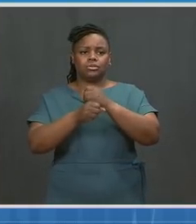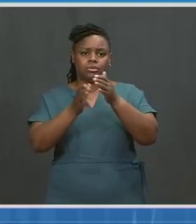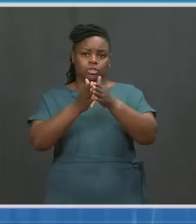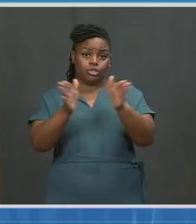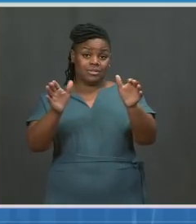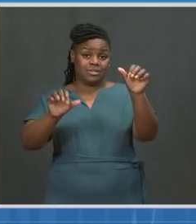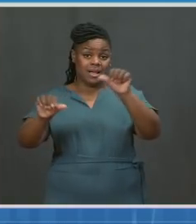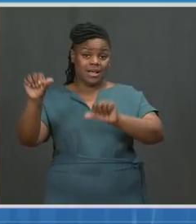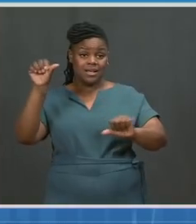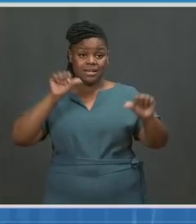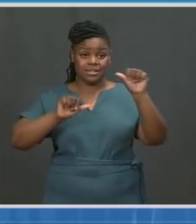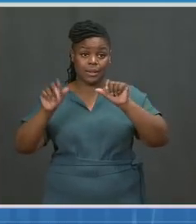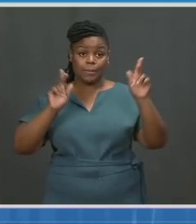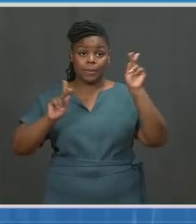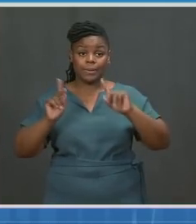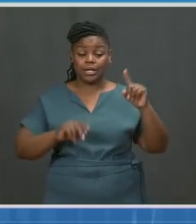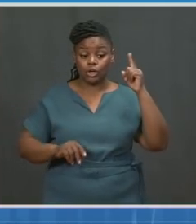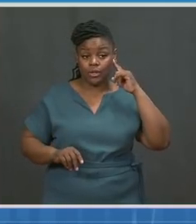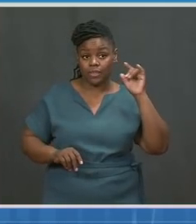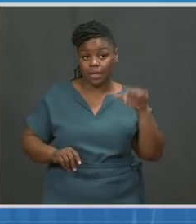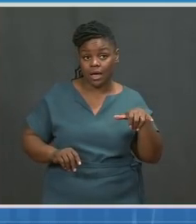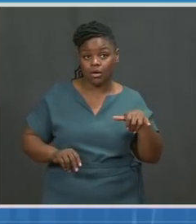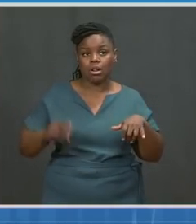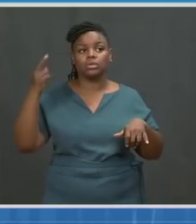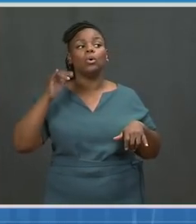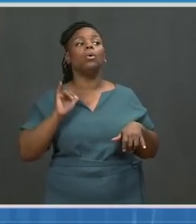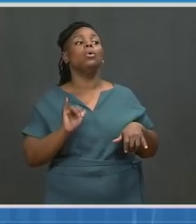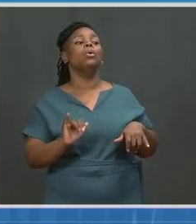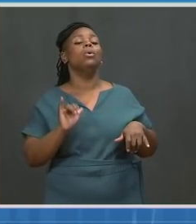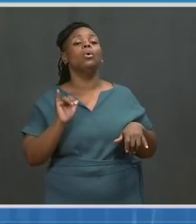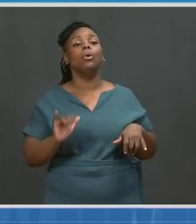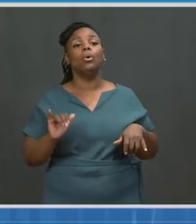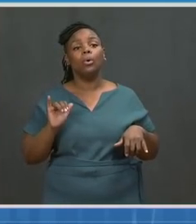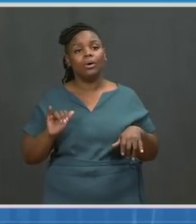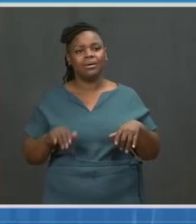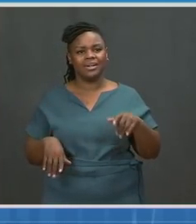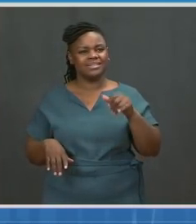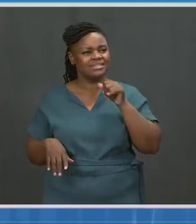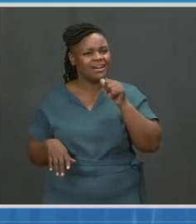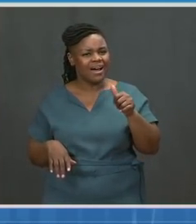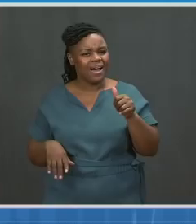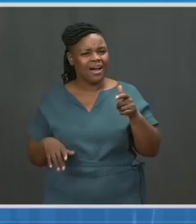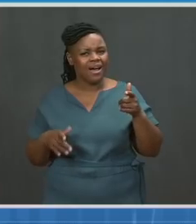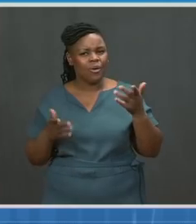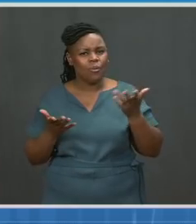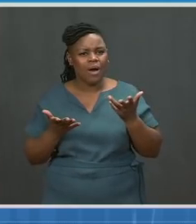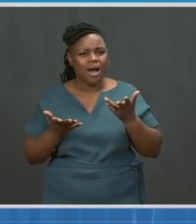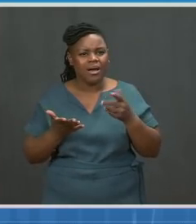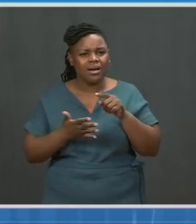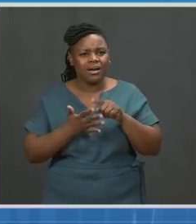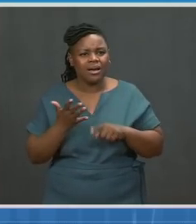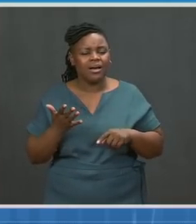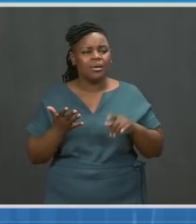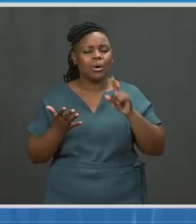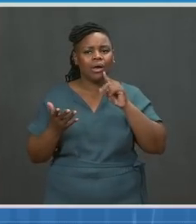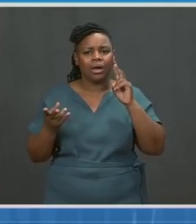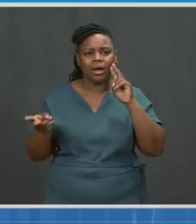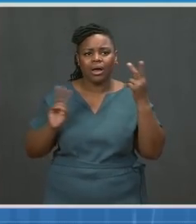they realize that this was not being rushed; that they are benefiting from the culmination of years of research.